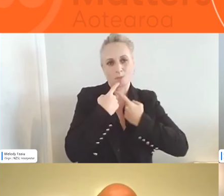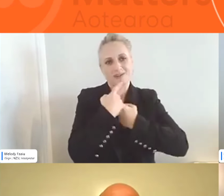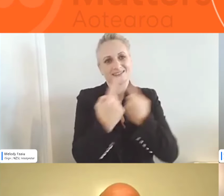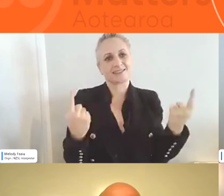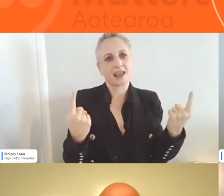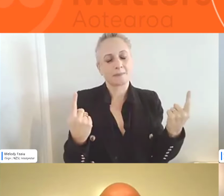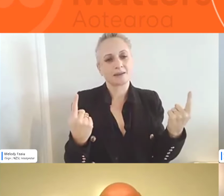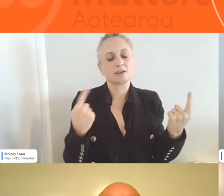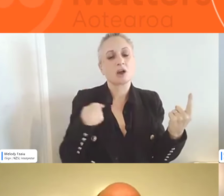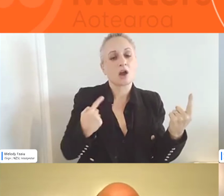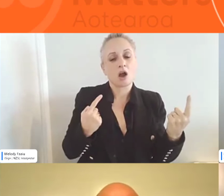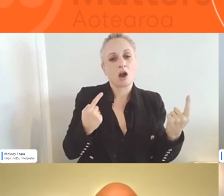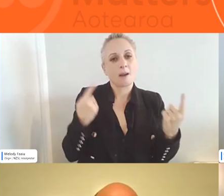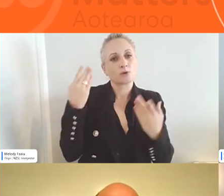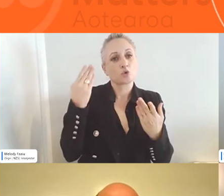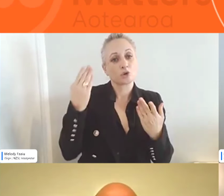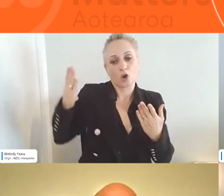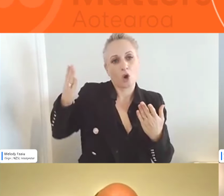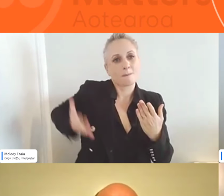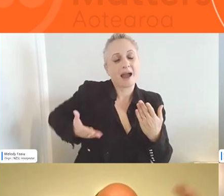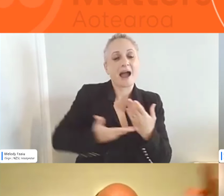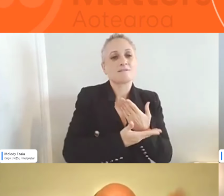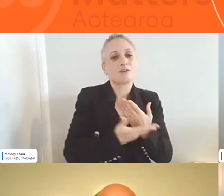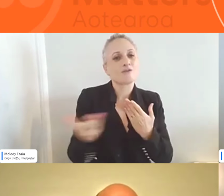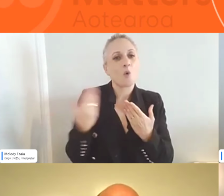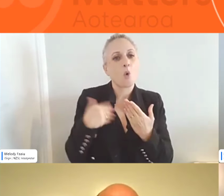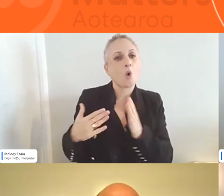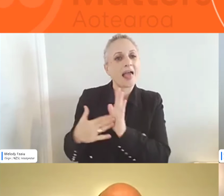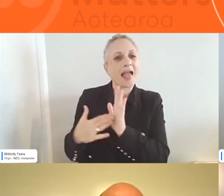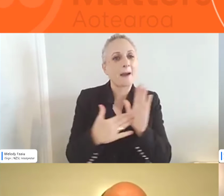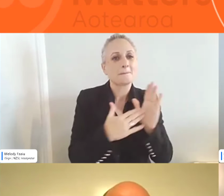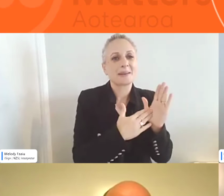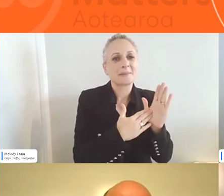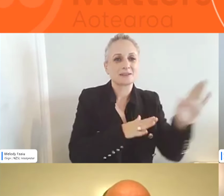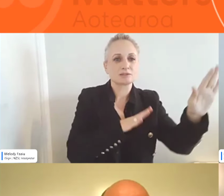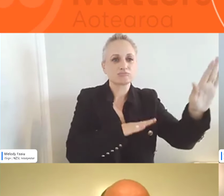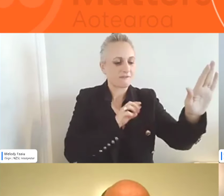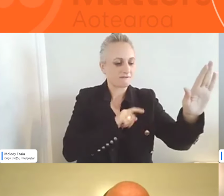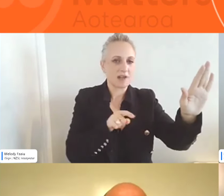who are providing houses from Invercargill to the far north and Kaitaia and